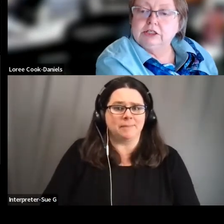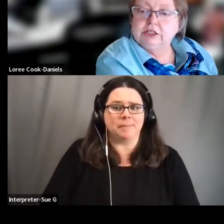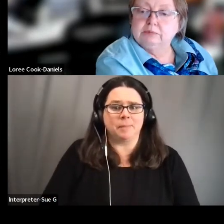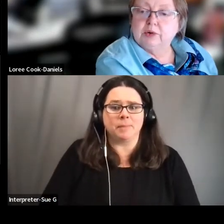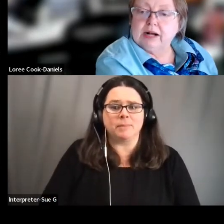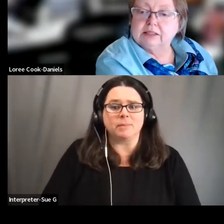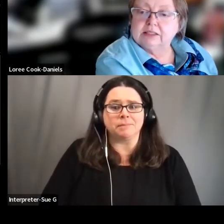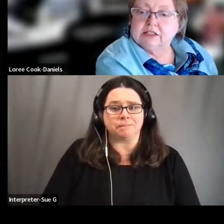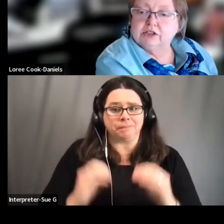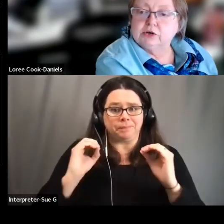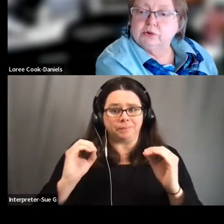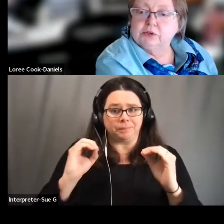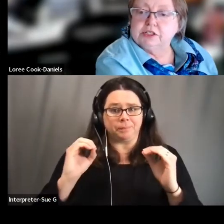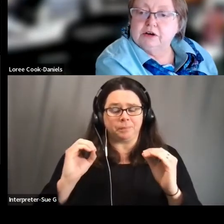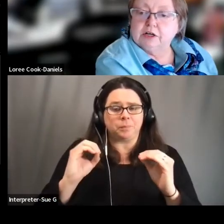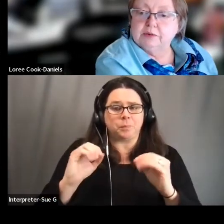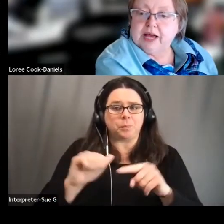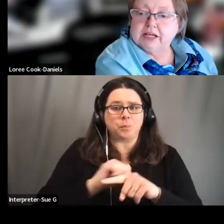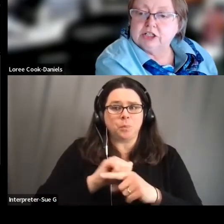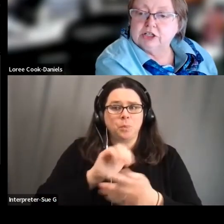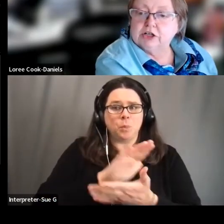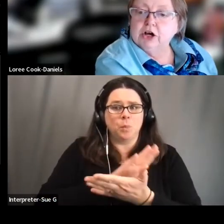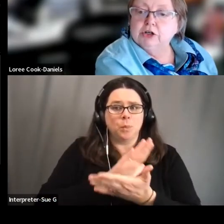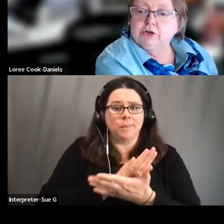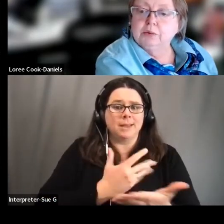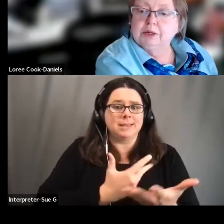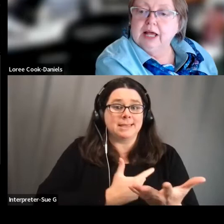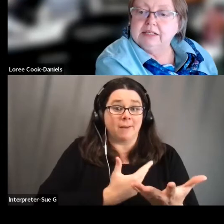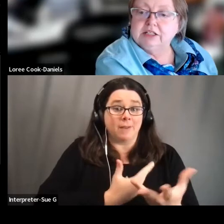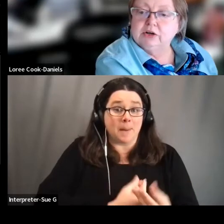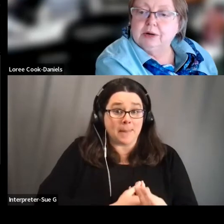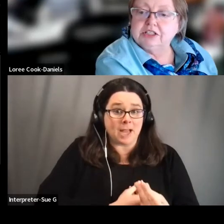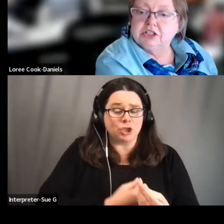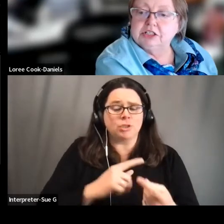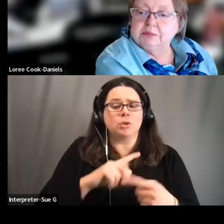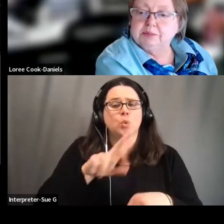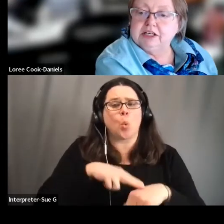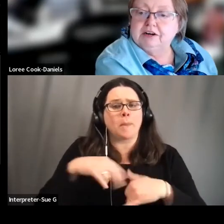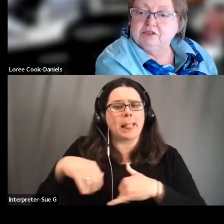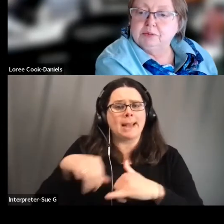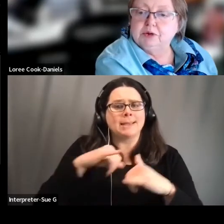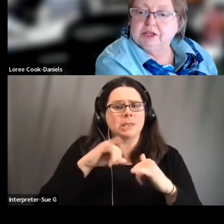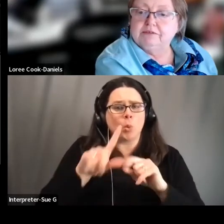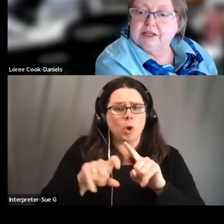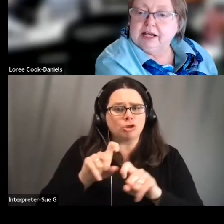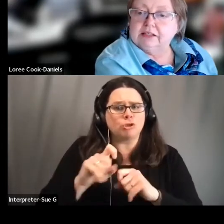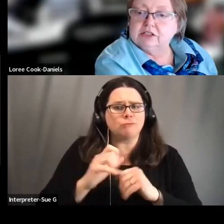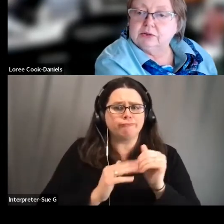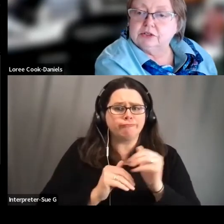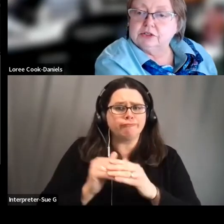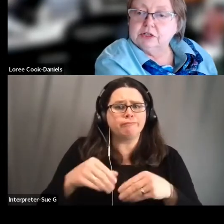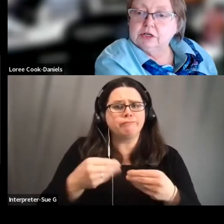Teaching and practicing in schools self compassion. Normalizing questions and being comfortable giving answers.